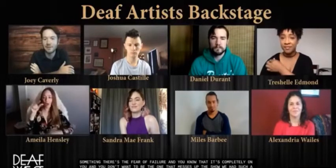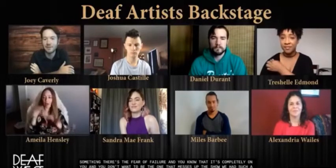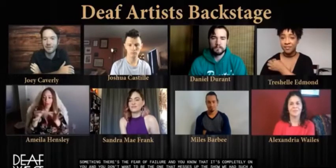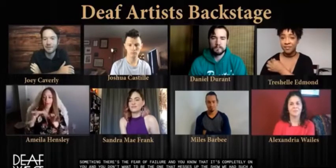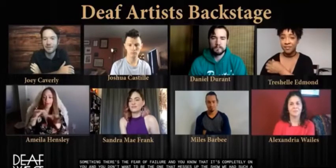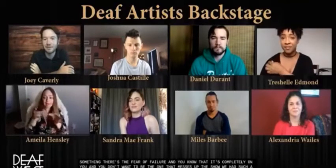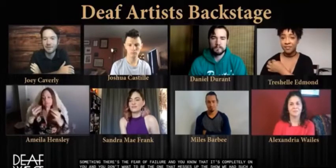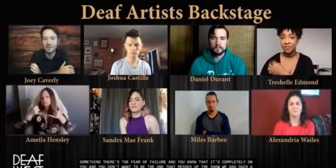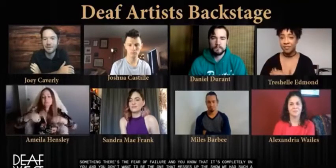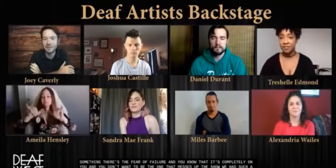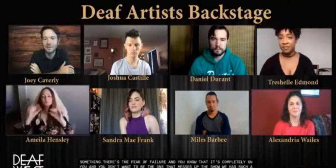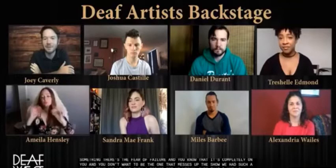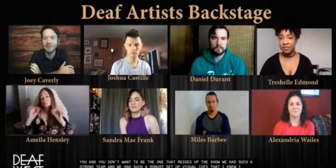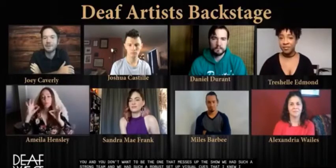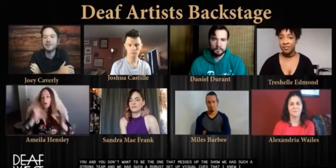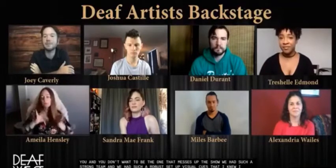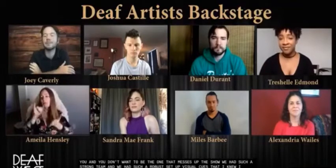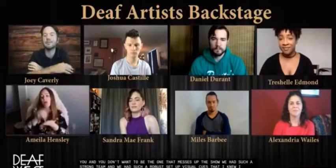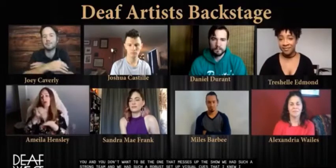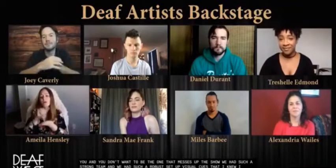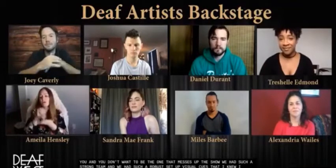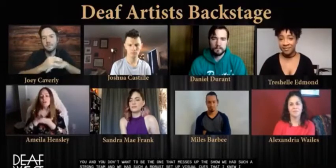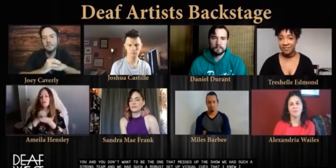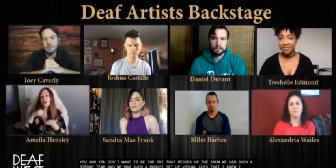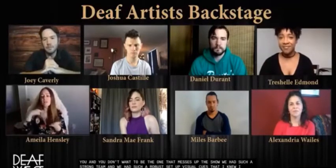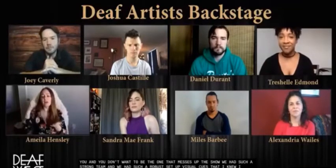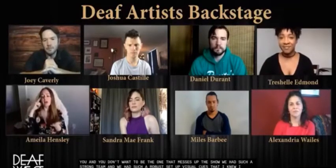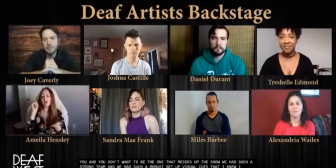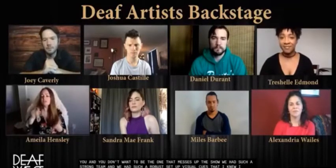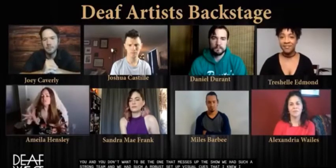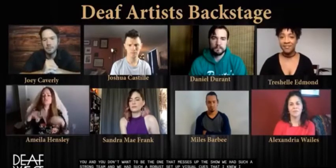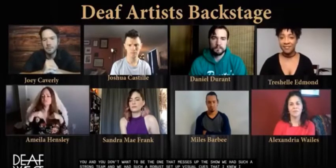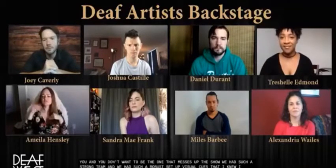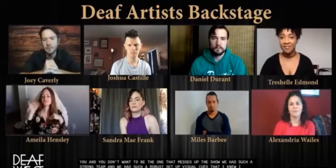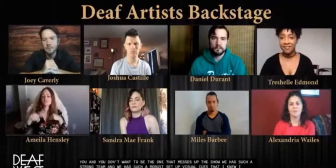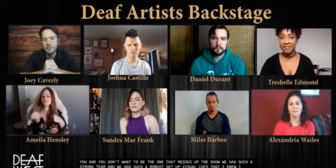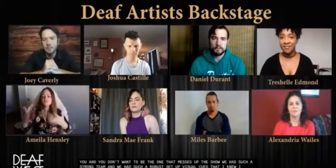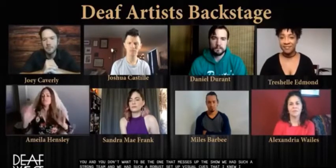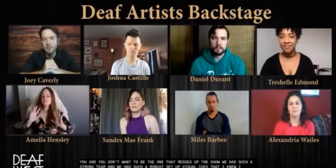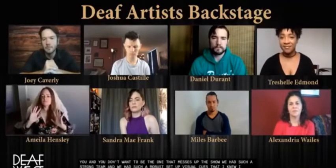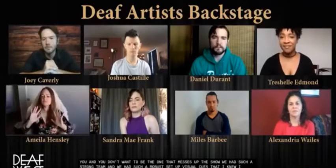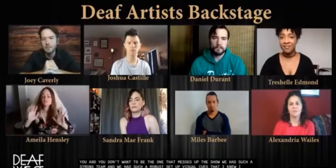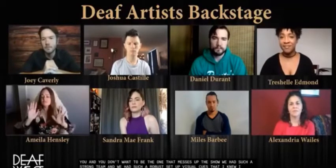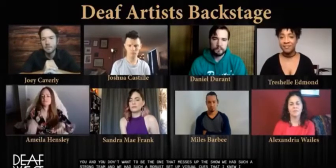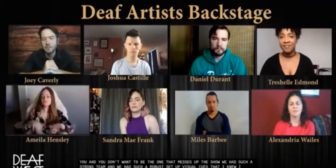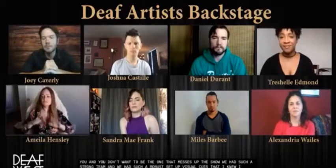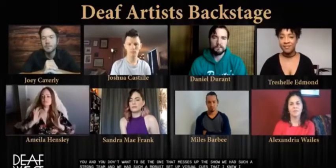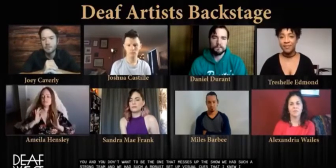And once we got to Broadway, you wouldn't have any problems with maybe one person being